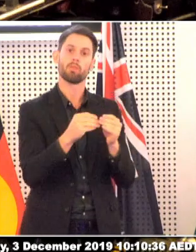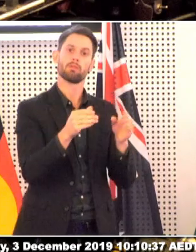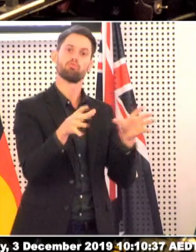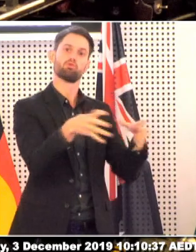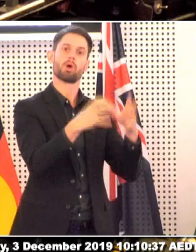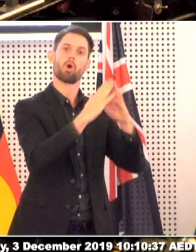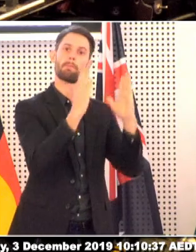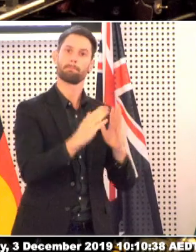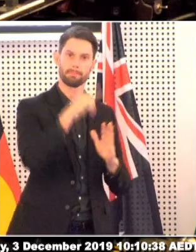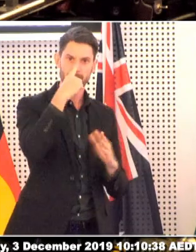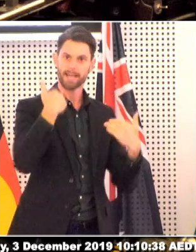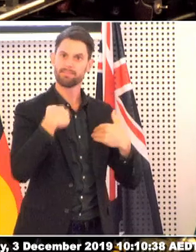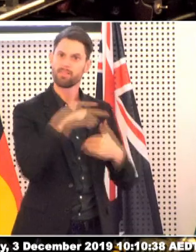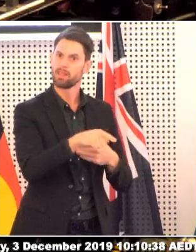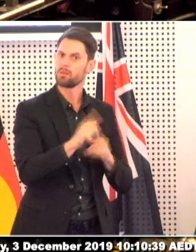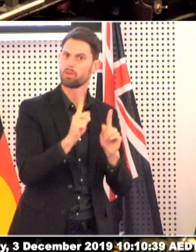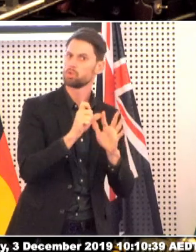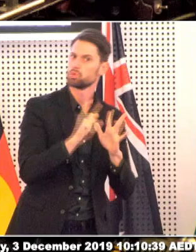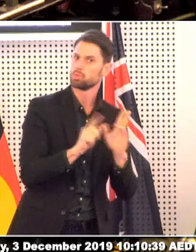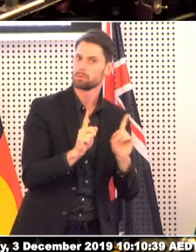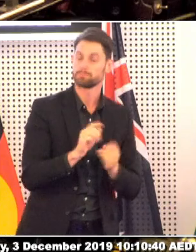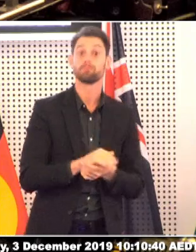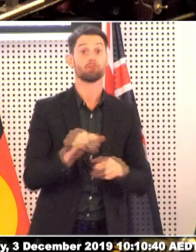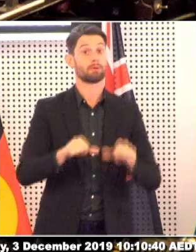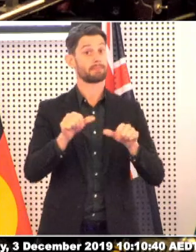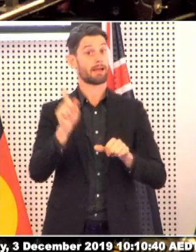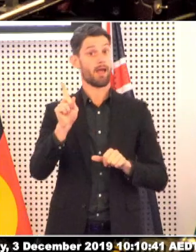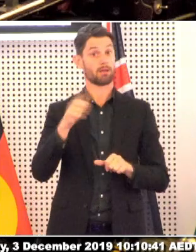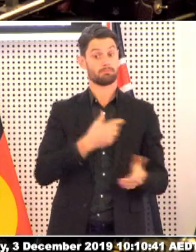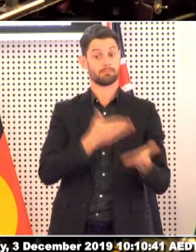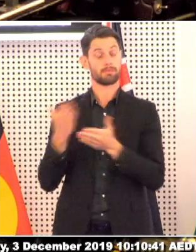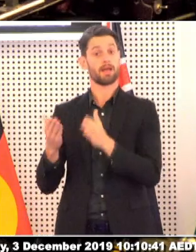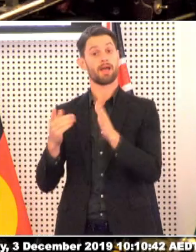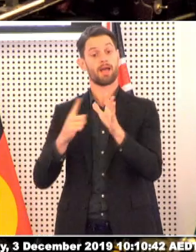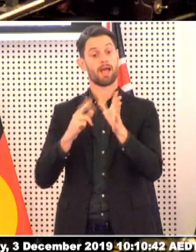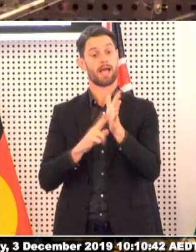So I will now hand to Mr Andrew Fraser who will take our first witness this morning.